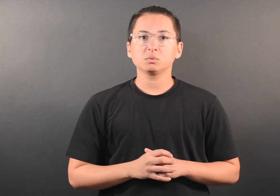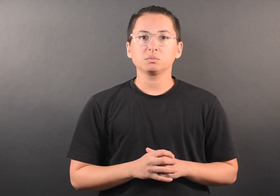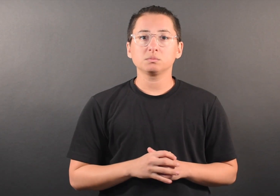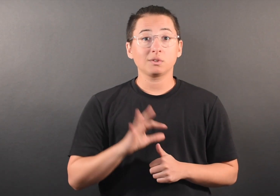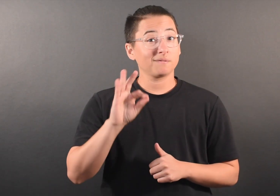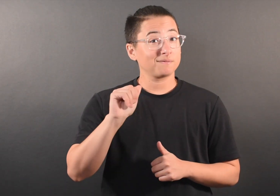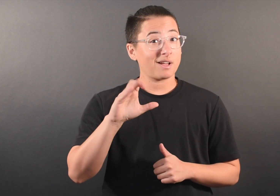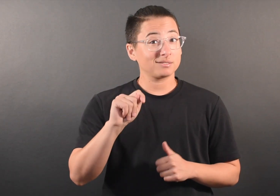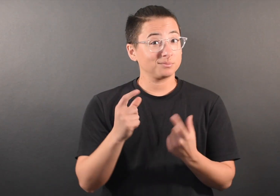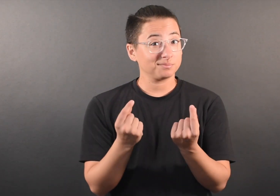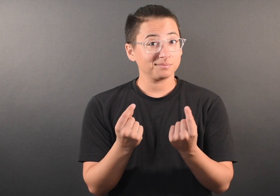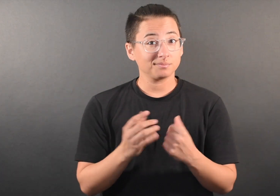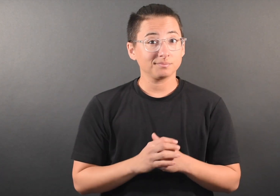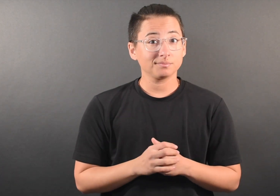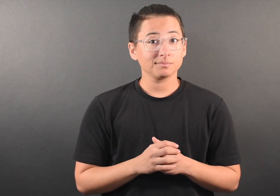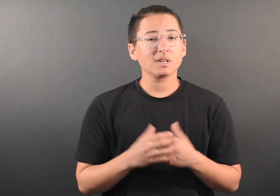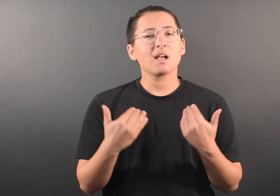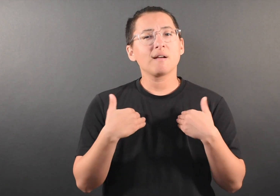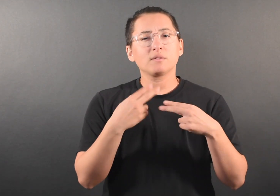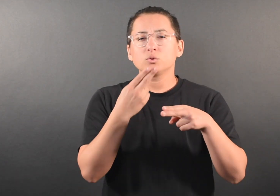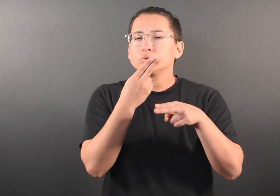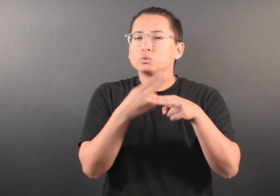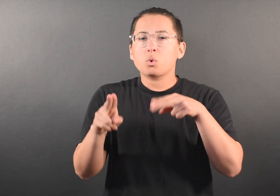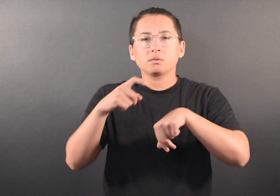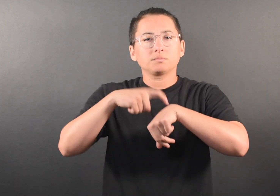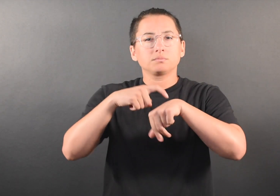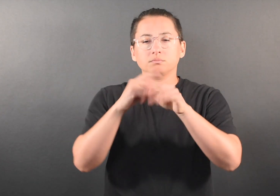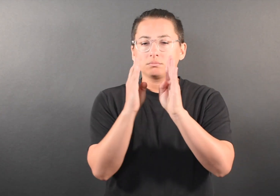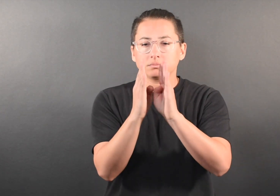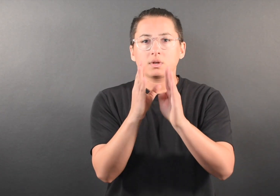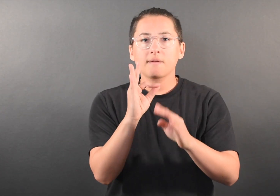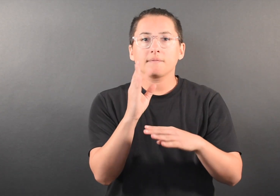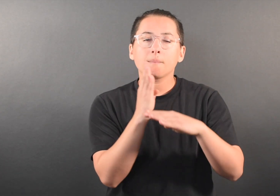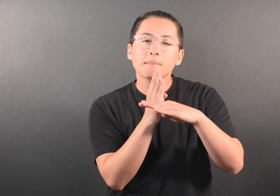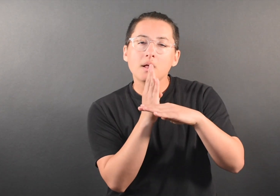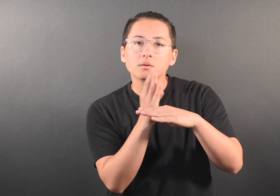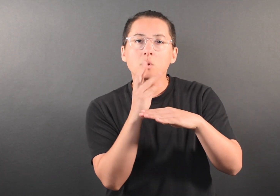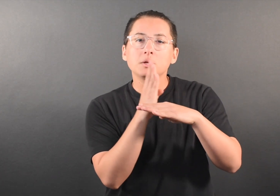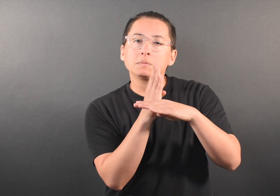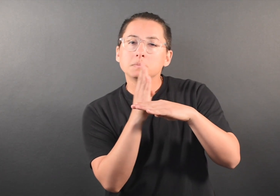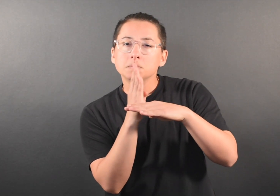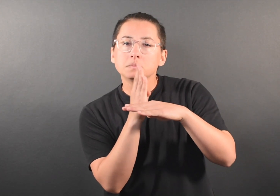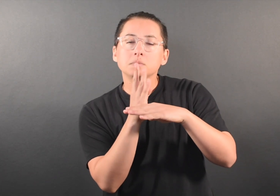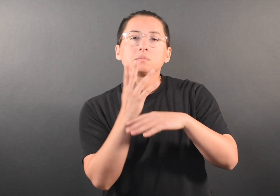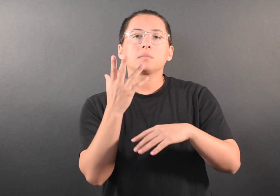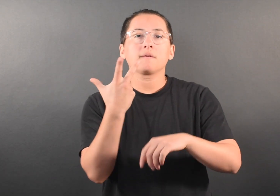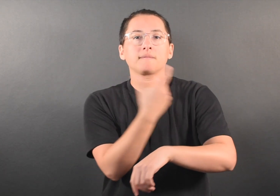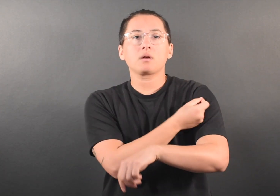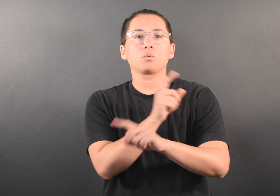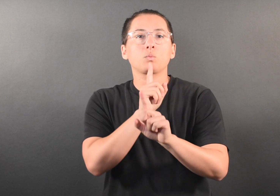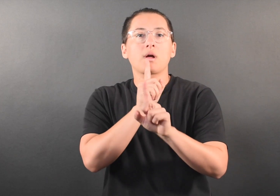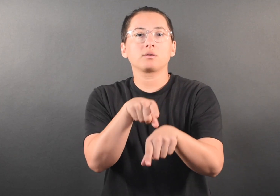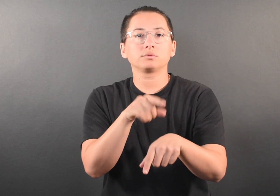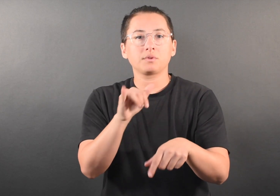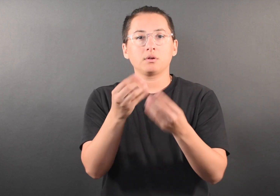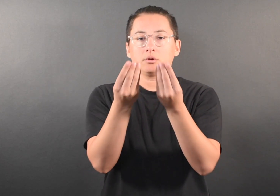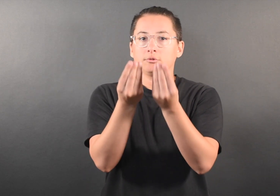Fact: There are short-term mild or moderate vaccine reactions that resolve without